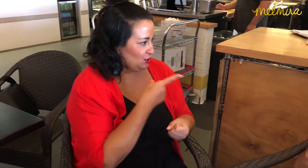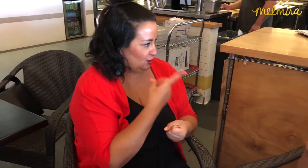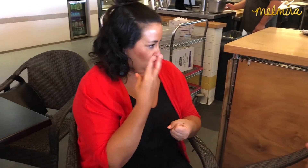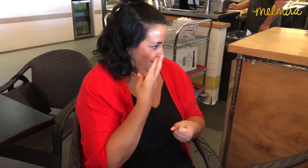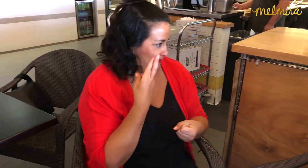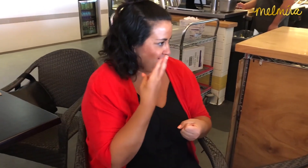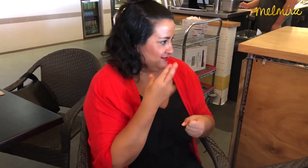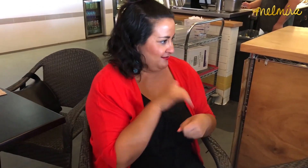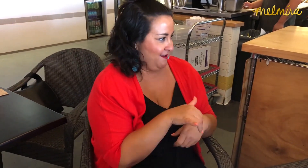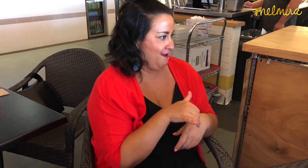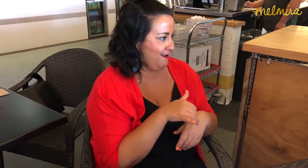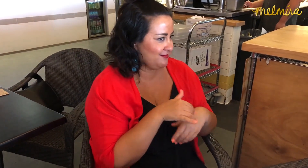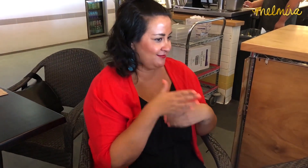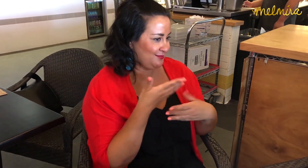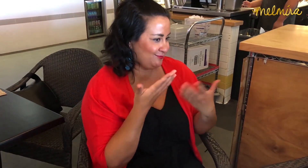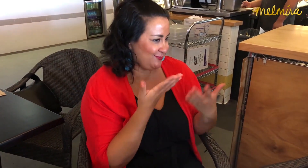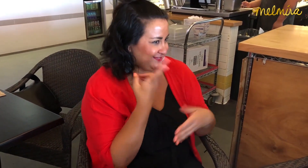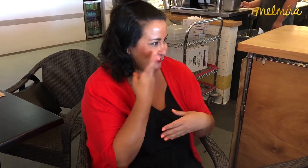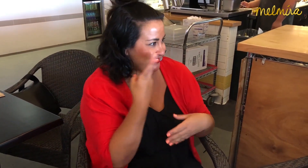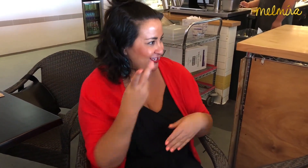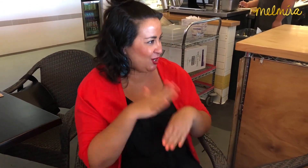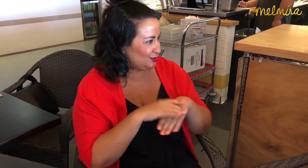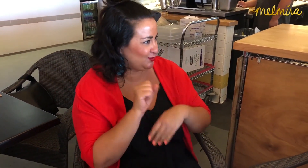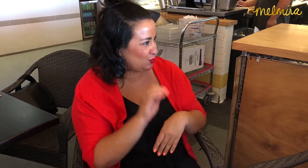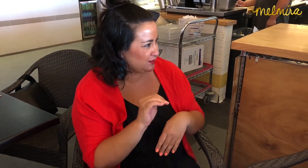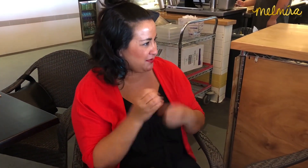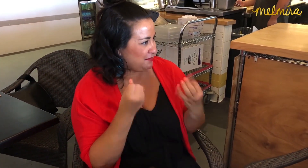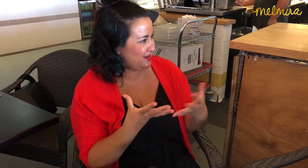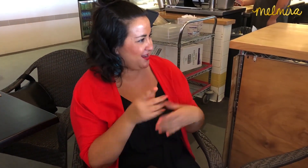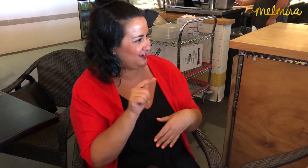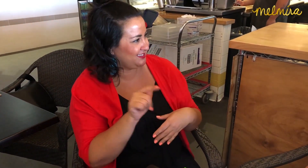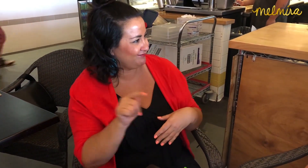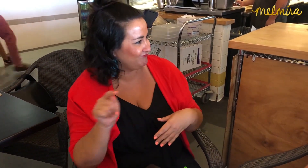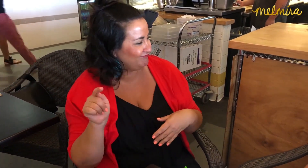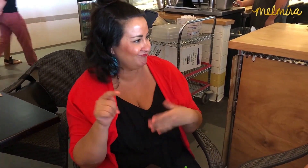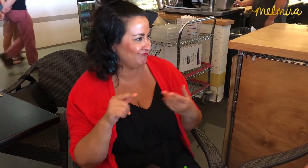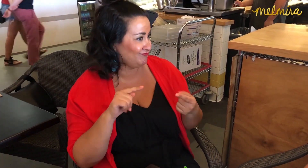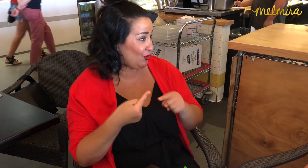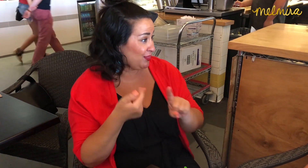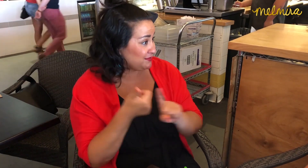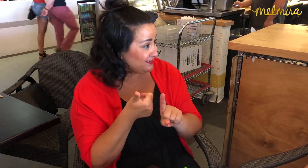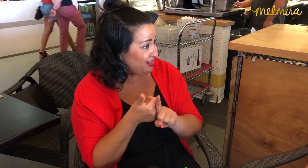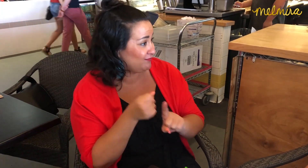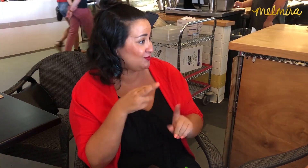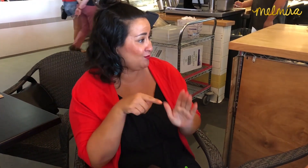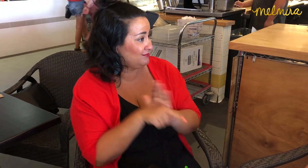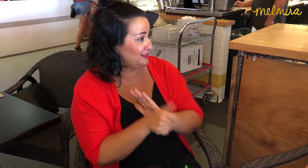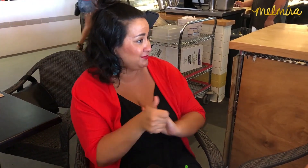I am sure you realize that. I imagine you have seen on social media that many have inflicted pain on themselves or even